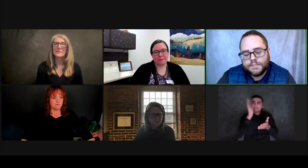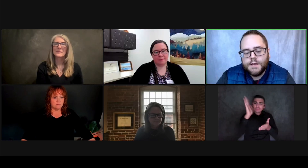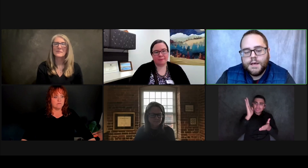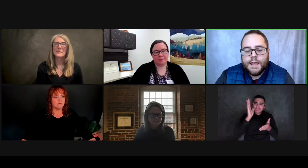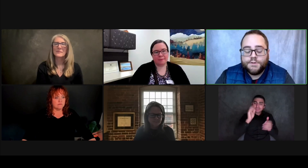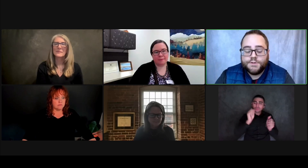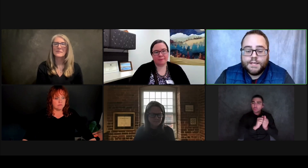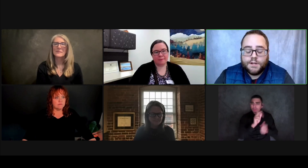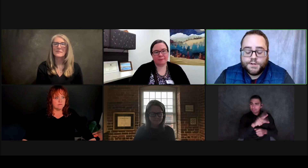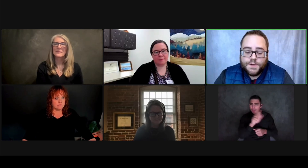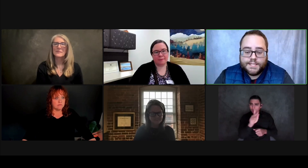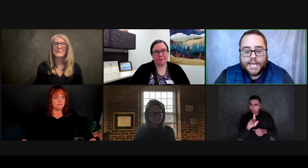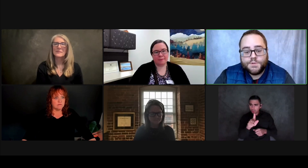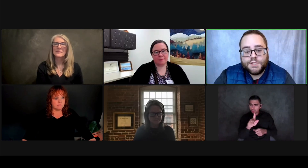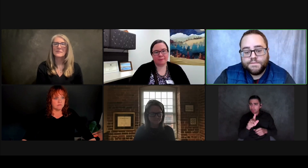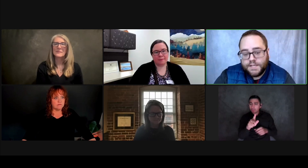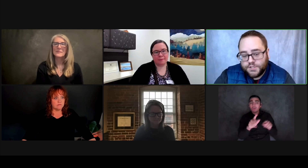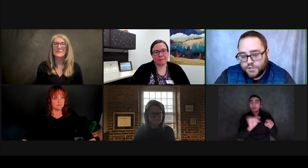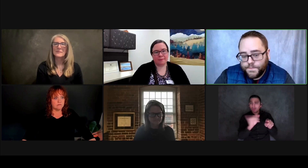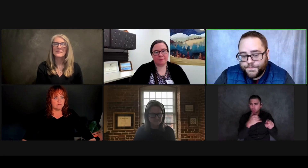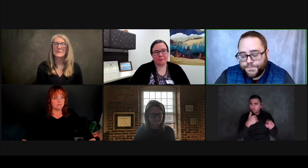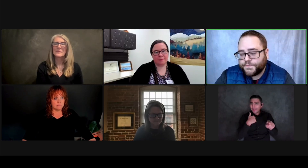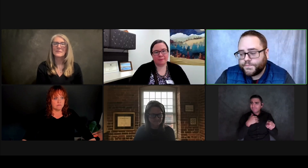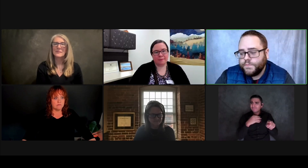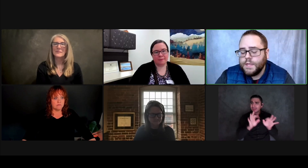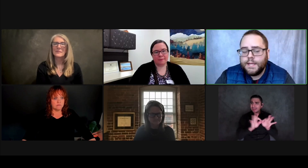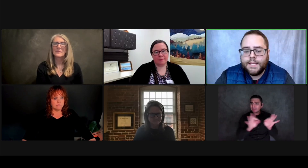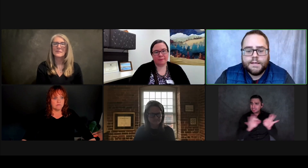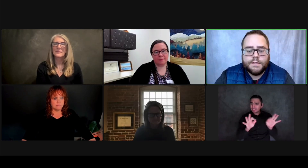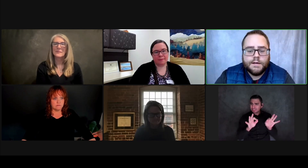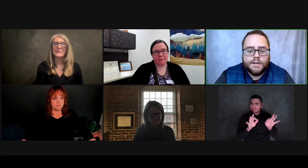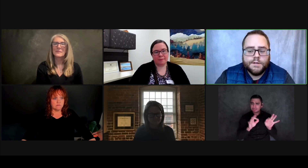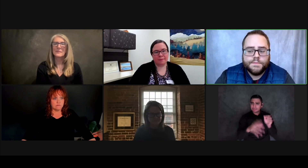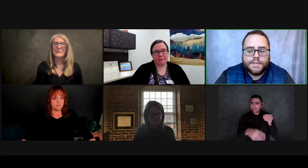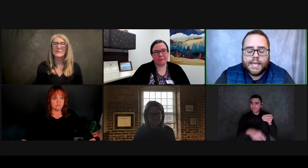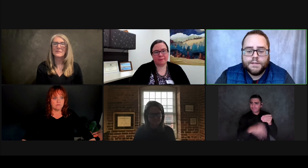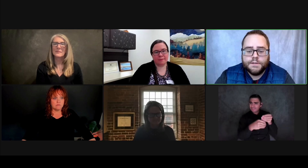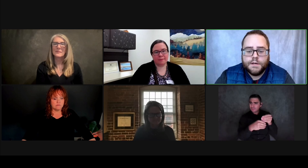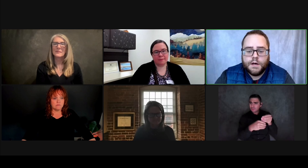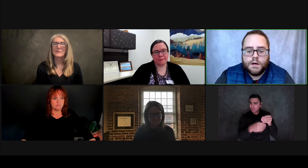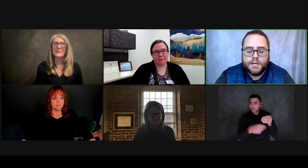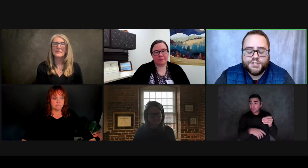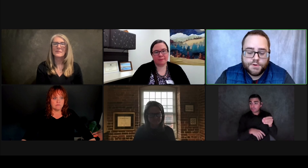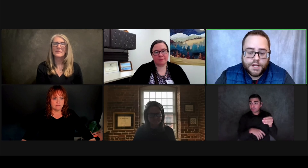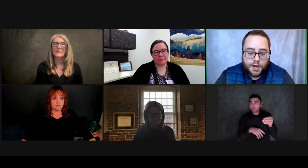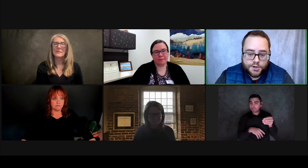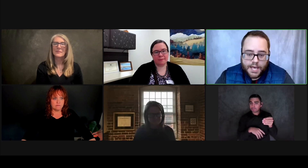And it also has a captioning feature. And it can generate auto captions.